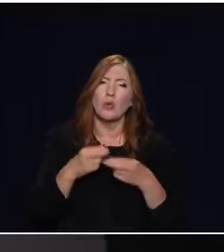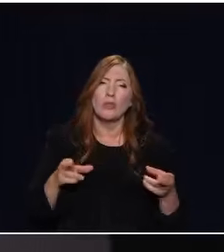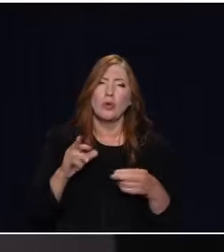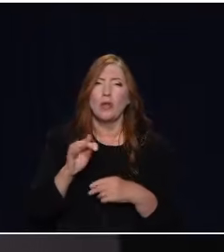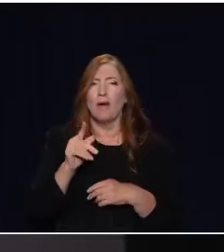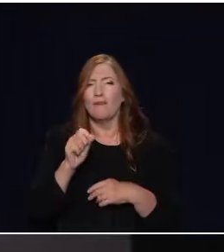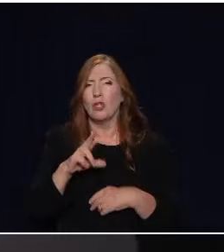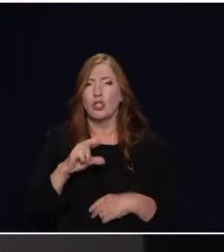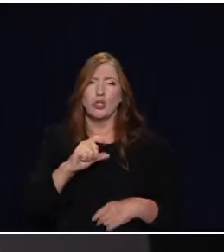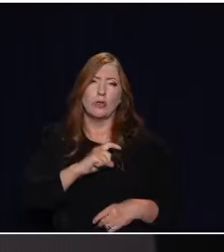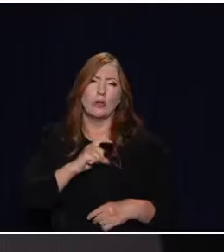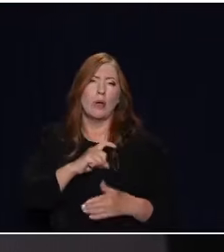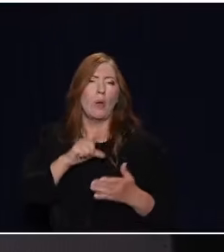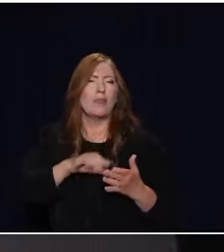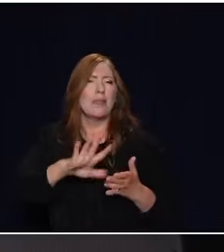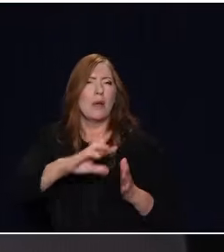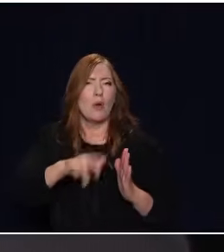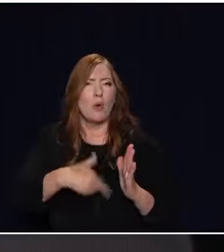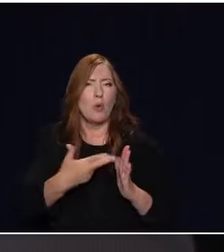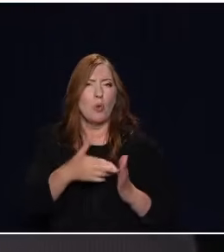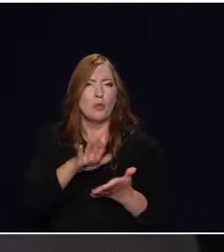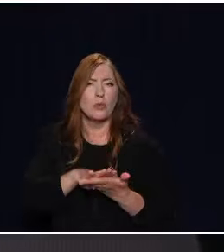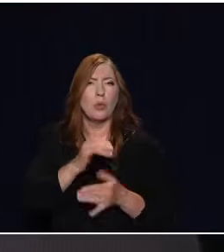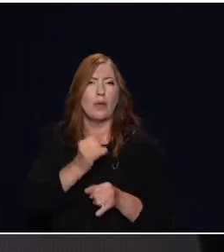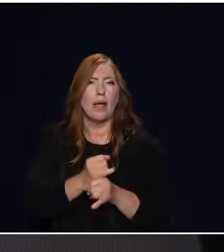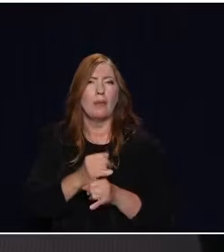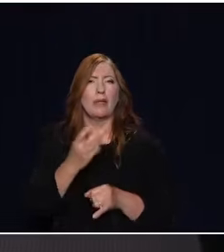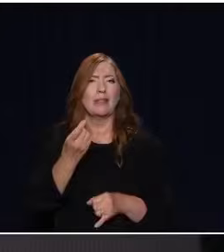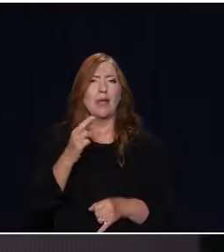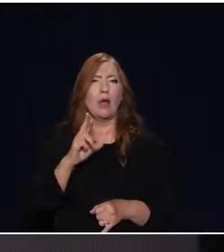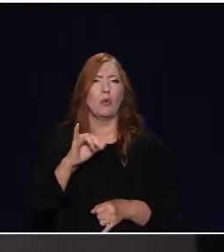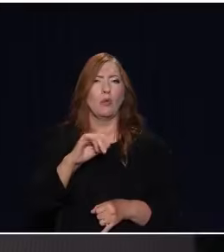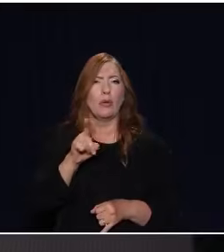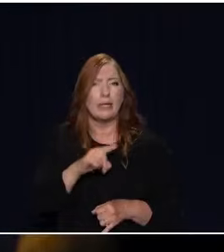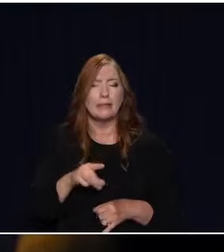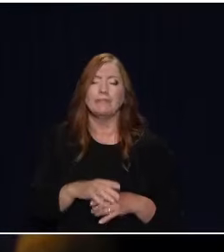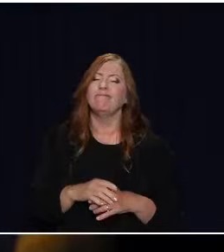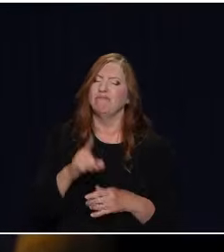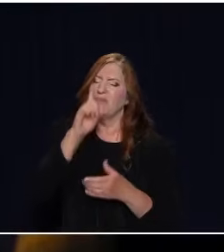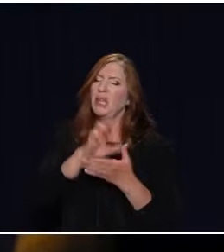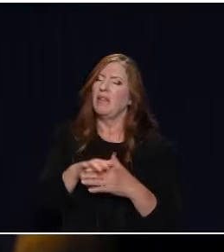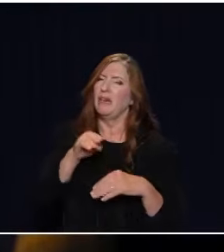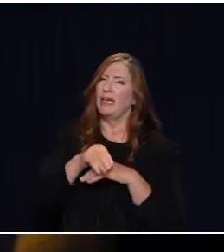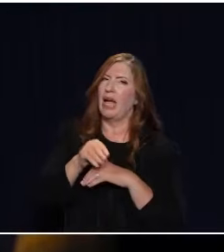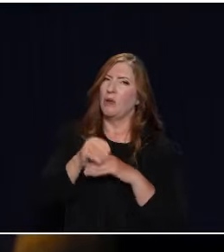THE CLASSROOM. WHAT ABOUT SCHOOL COUNSELORS OR